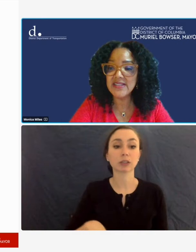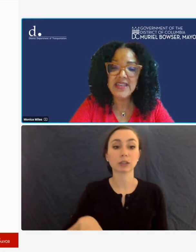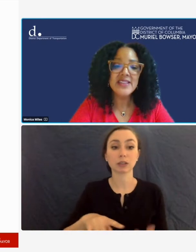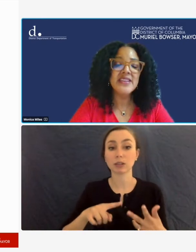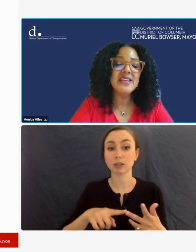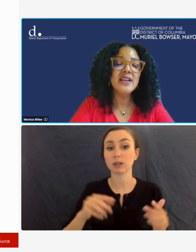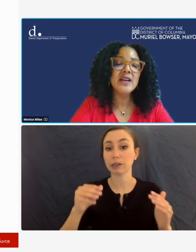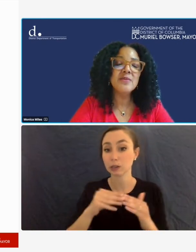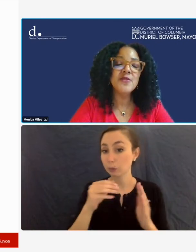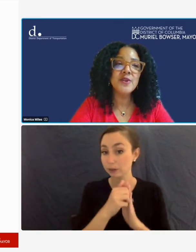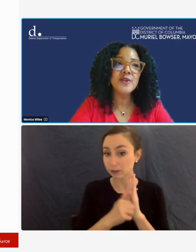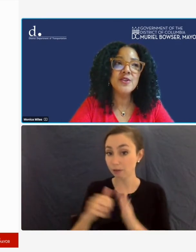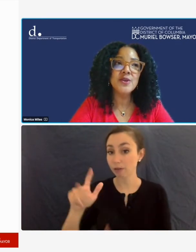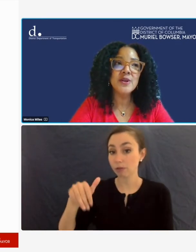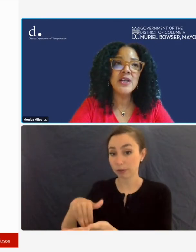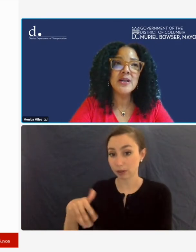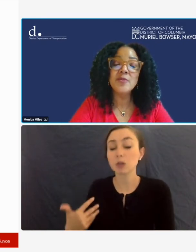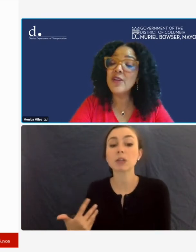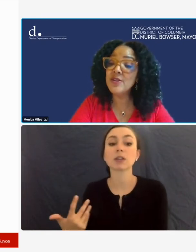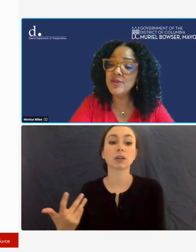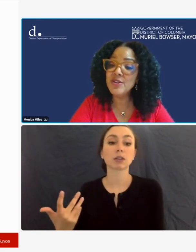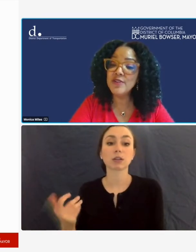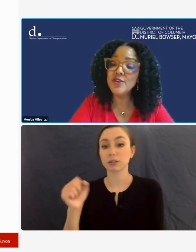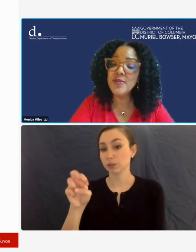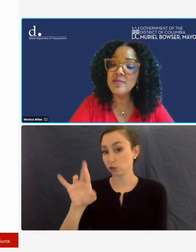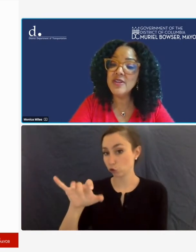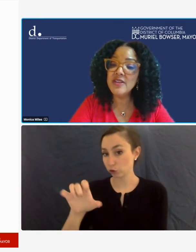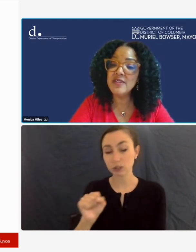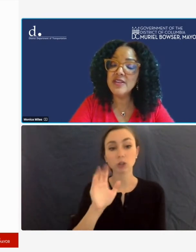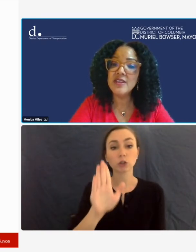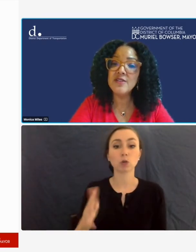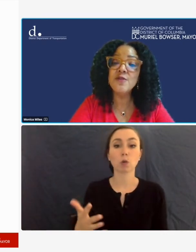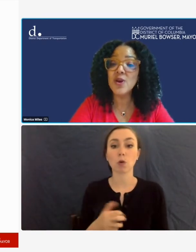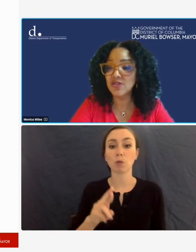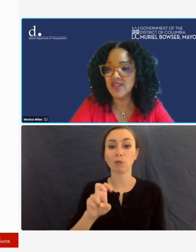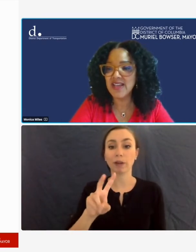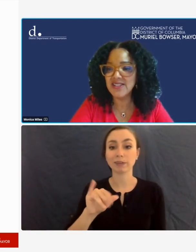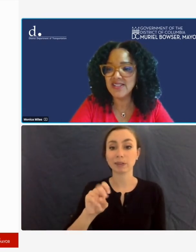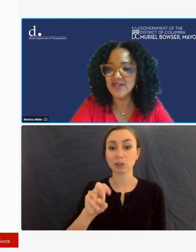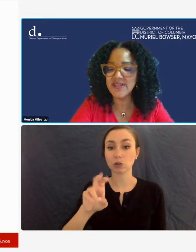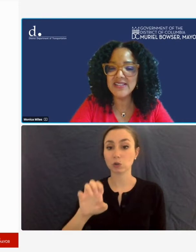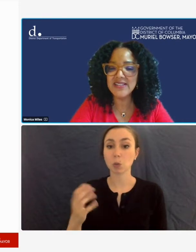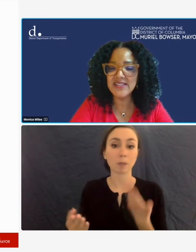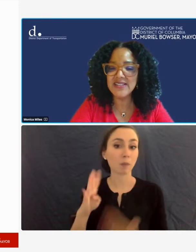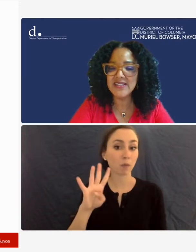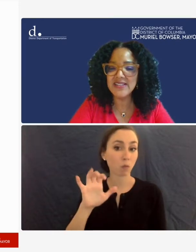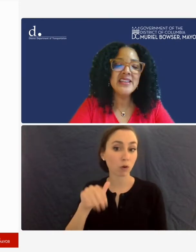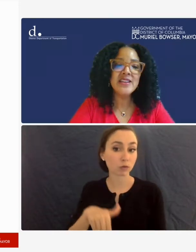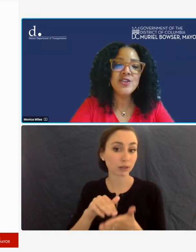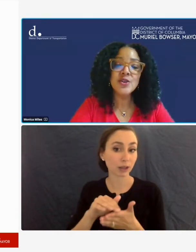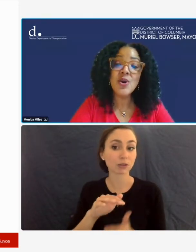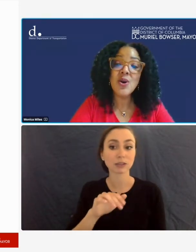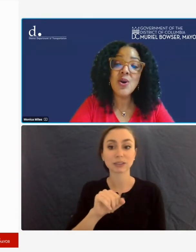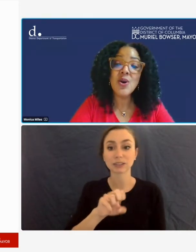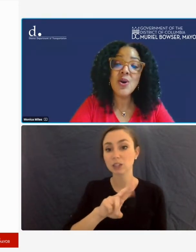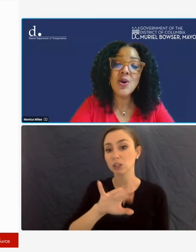then um for your revenue your revenue may be the 400 000 series and then your cost of goods sold